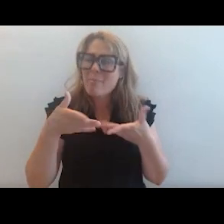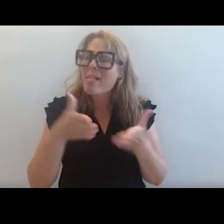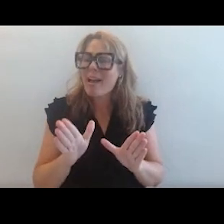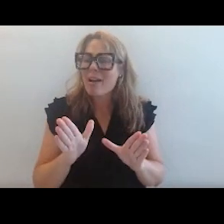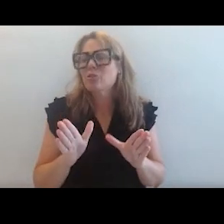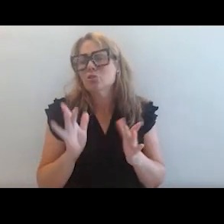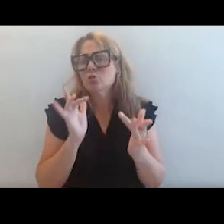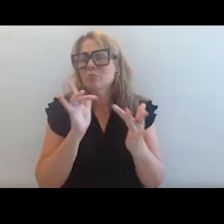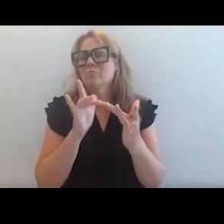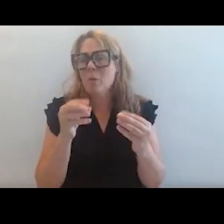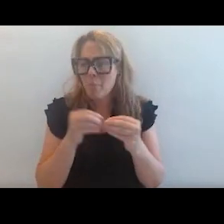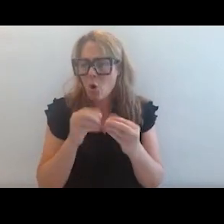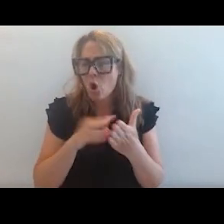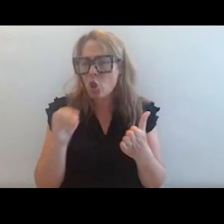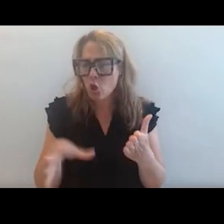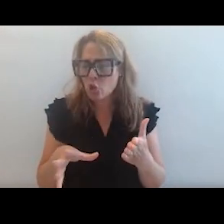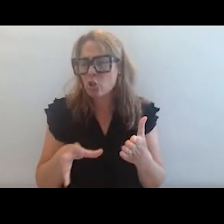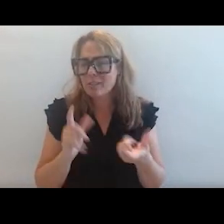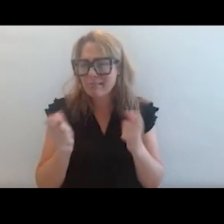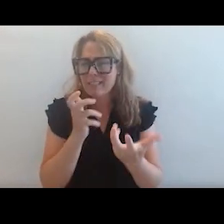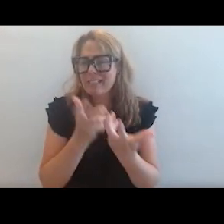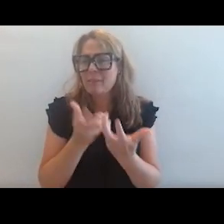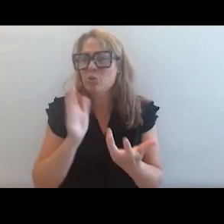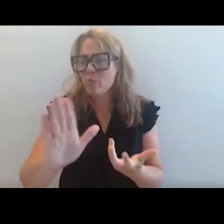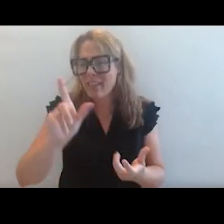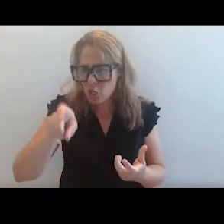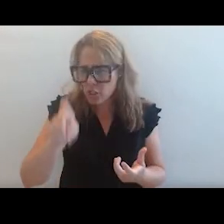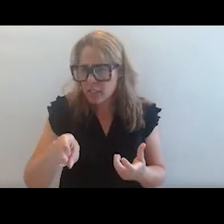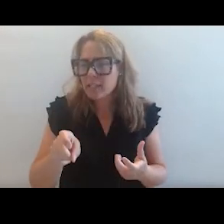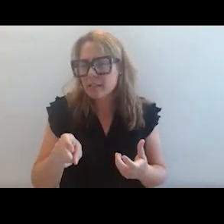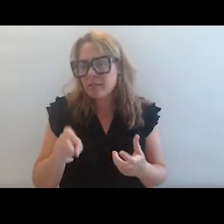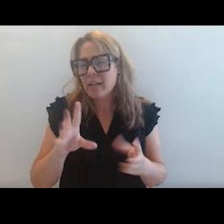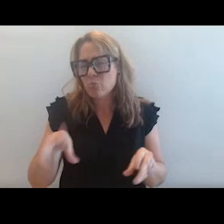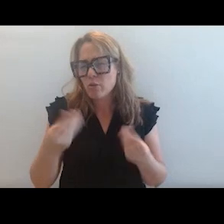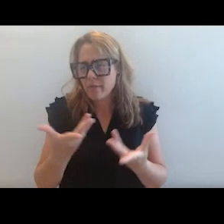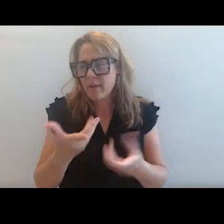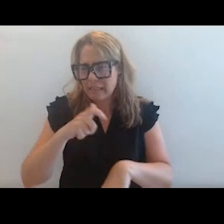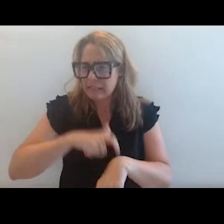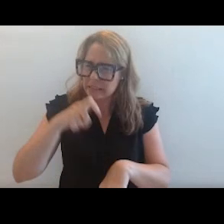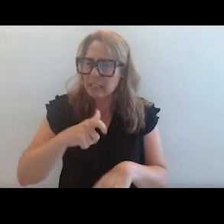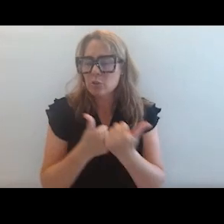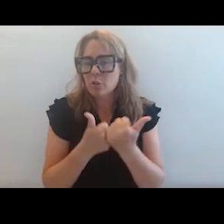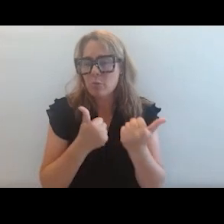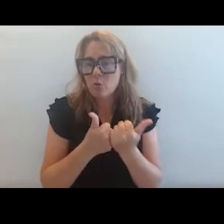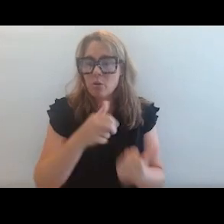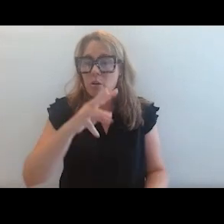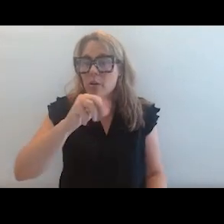allows us to reach more learners, adapt to their needs, and provide just-in-time support.